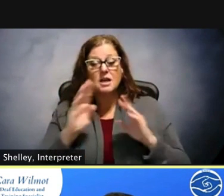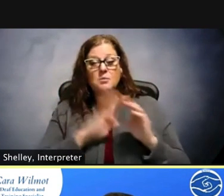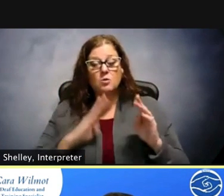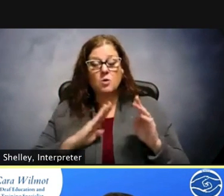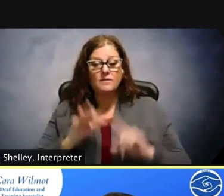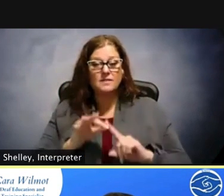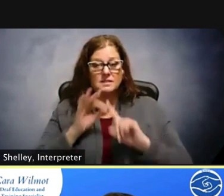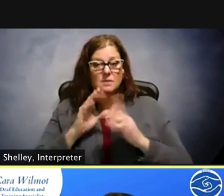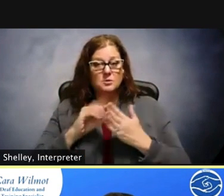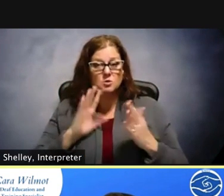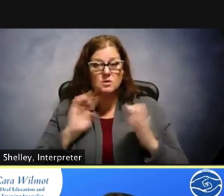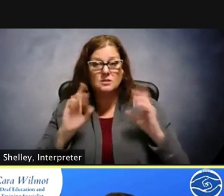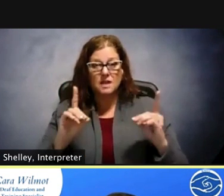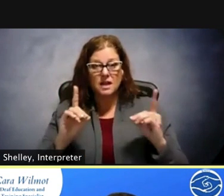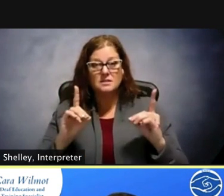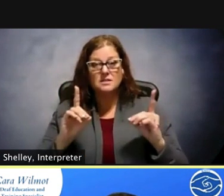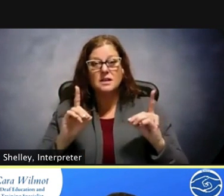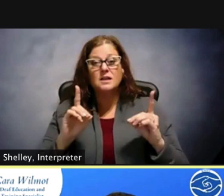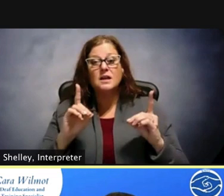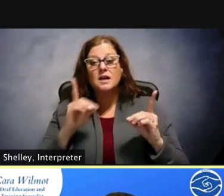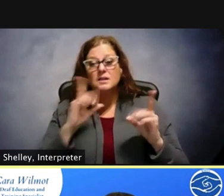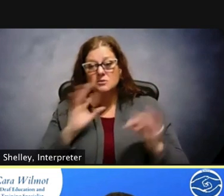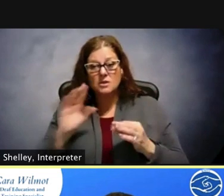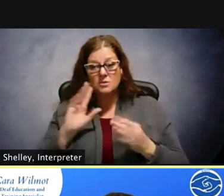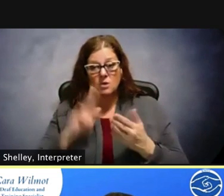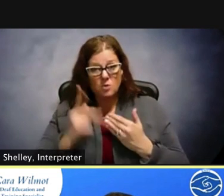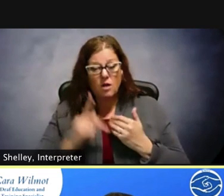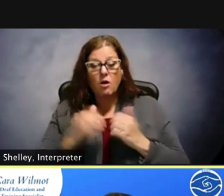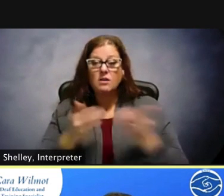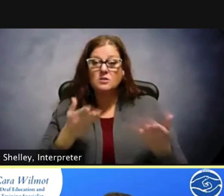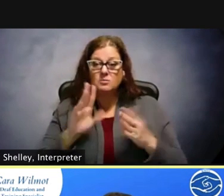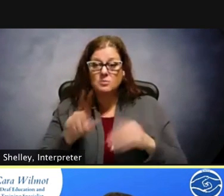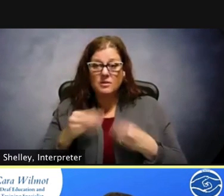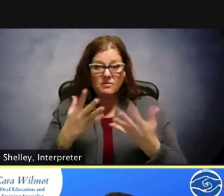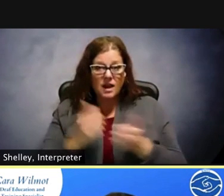Education discretionary project and all of our services are provided at no cost to you.